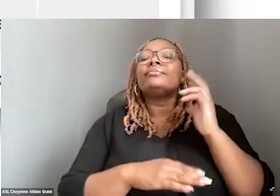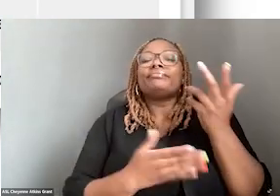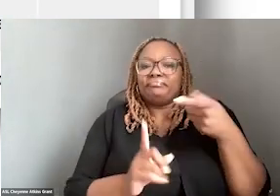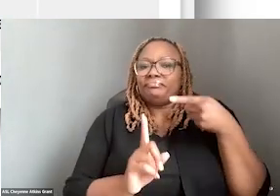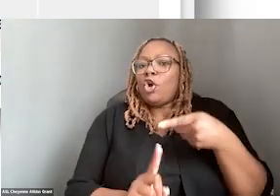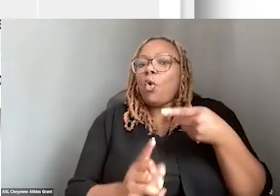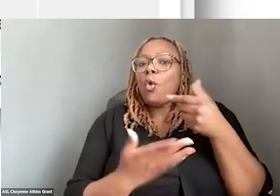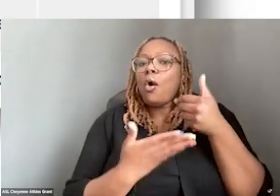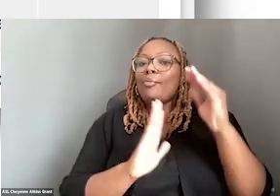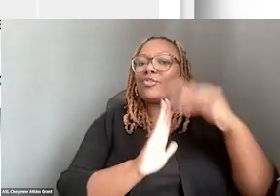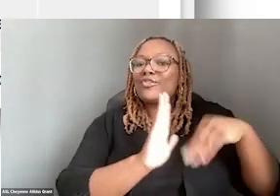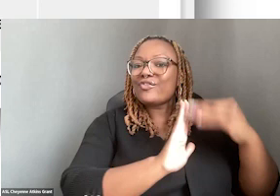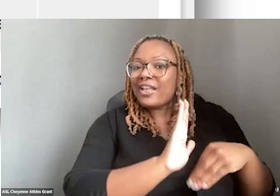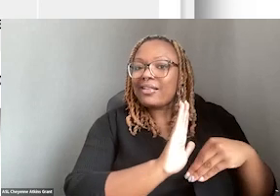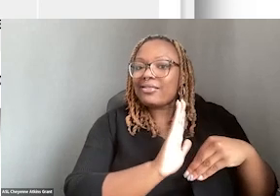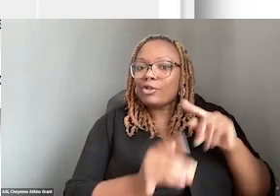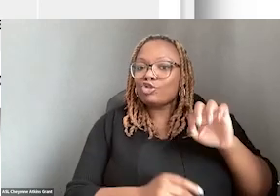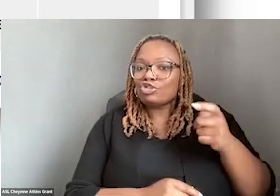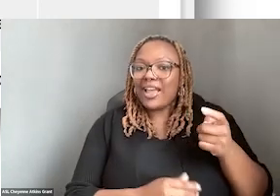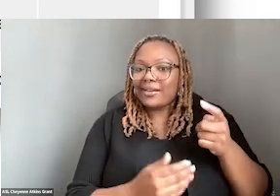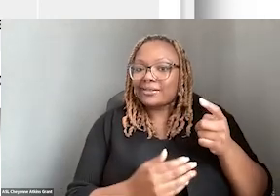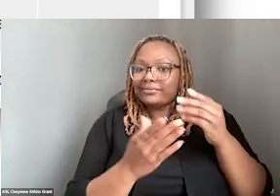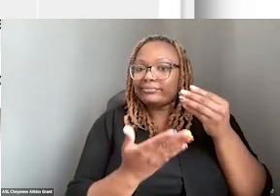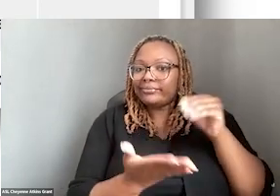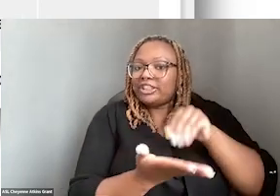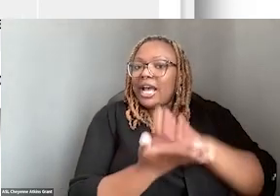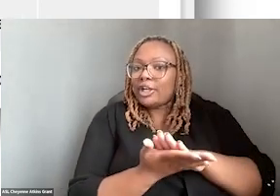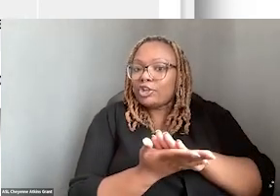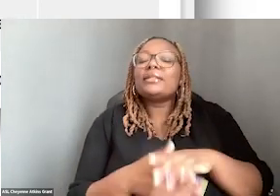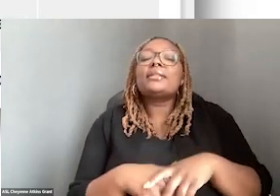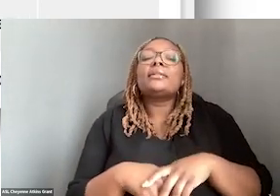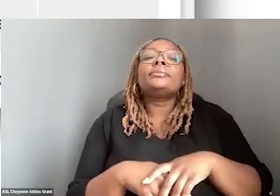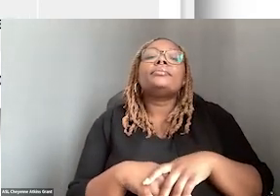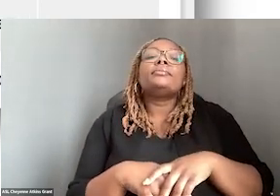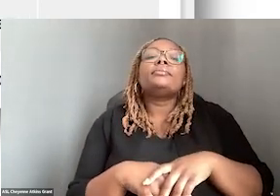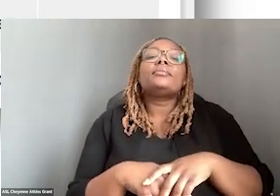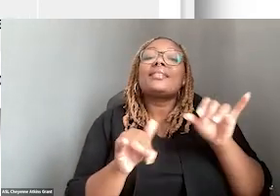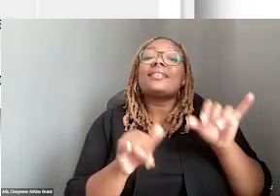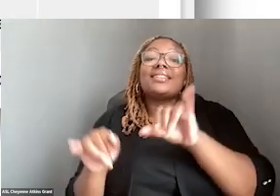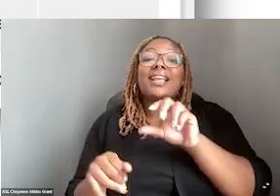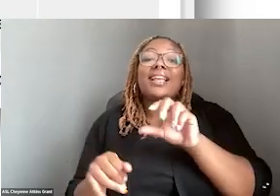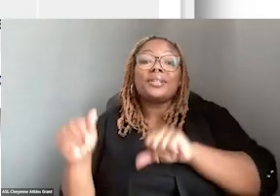out your tax return based on the tax code, SciENcv is helping you fill out these forms